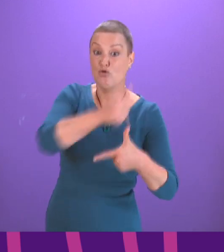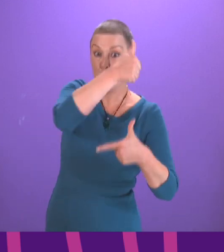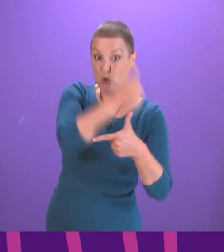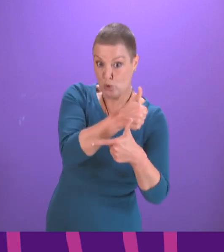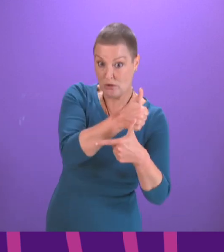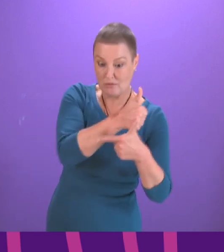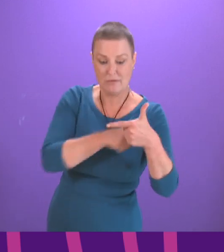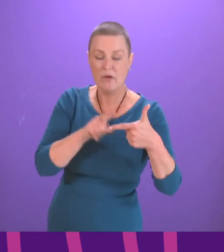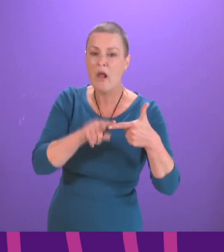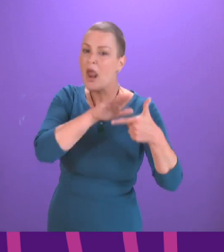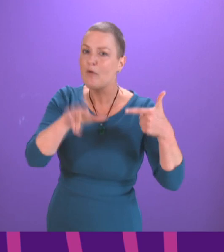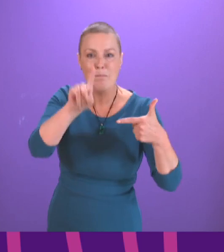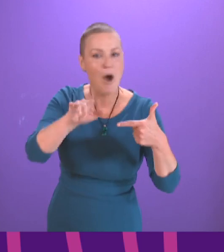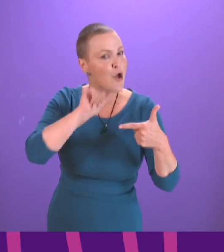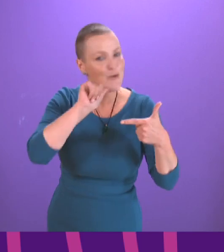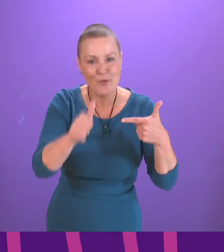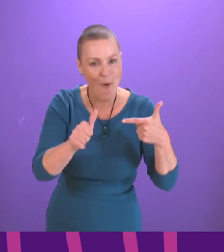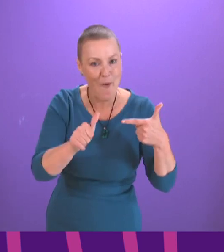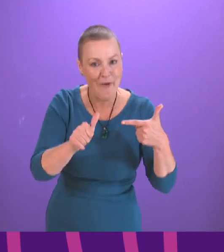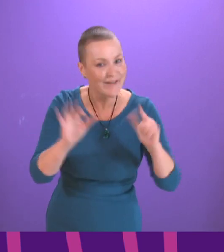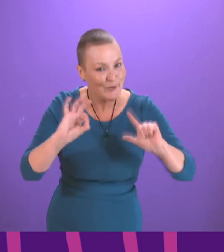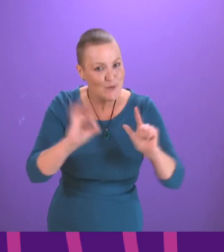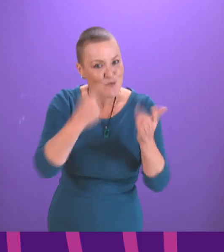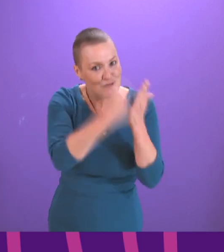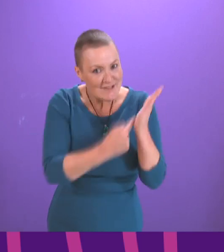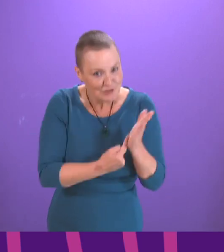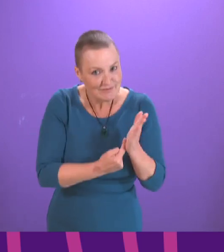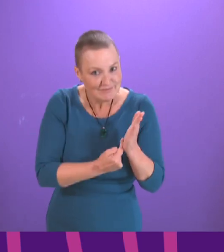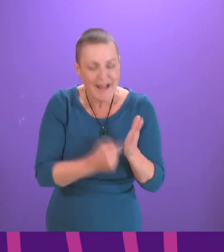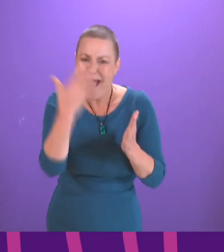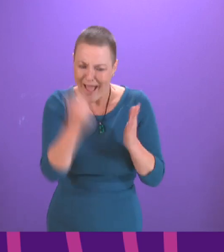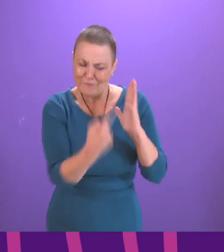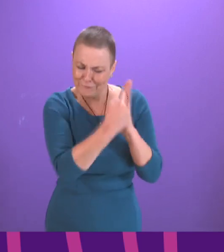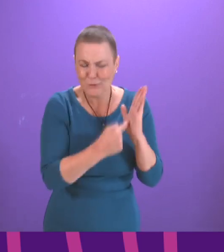as possible, but do not remove all restrictions. The protections that are in place at those